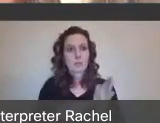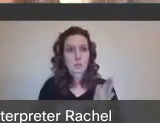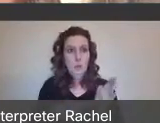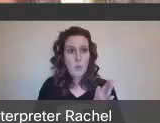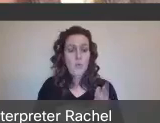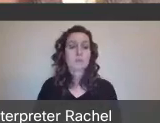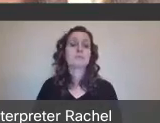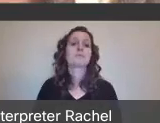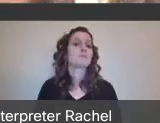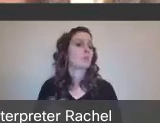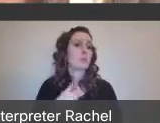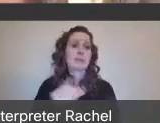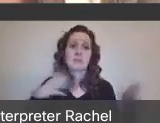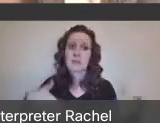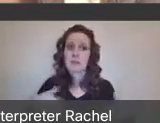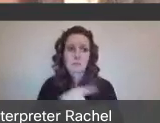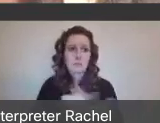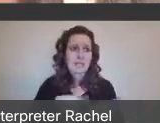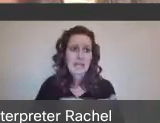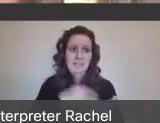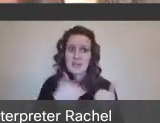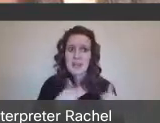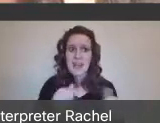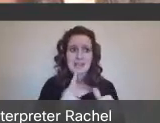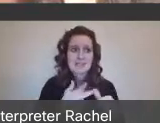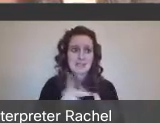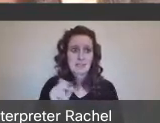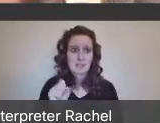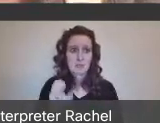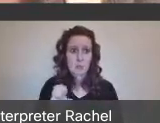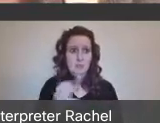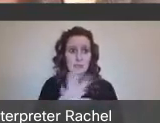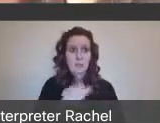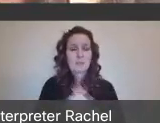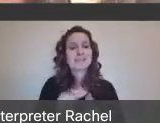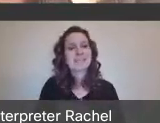had to cancel any second dose appointments except for weather and there were some, you know, there